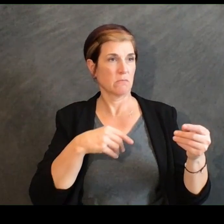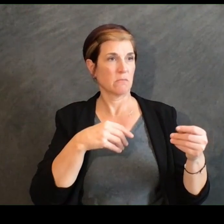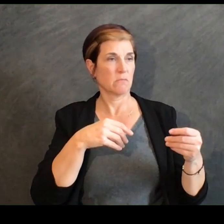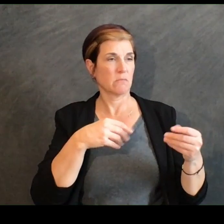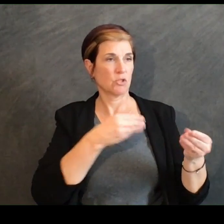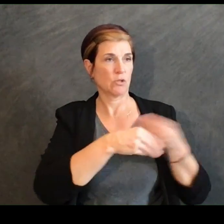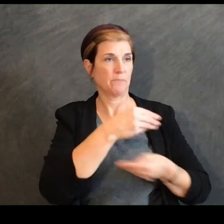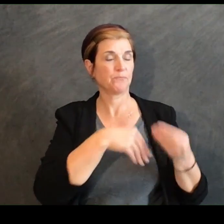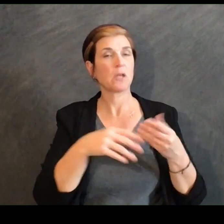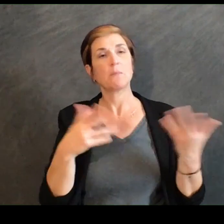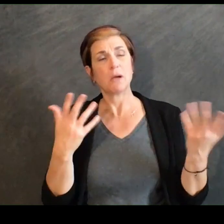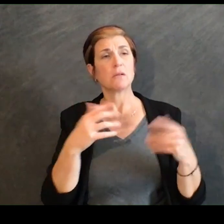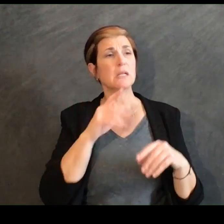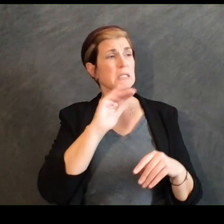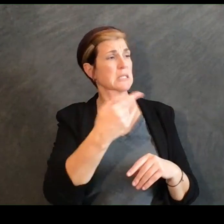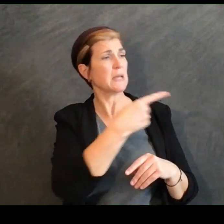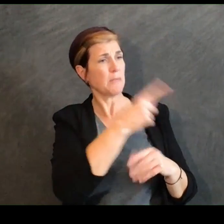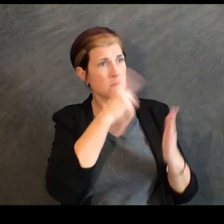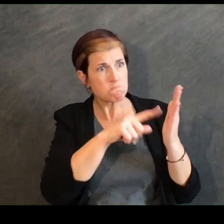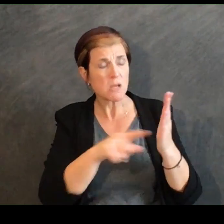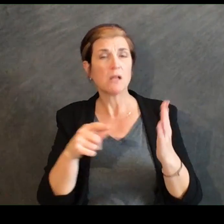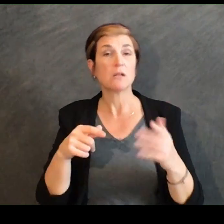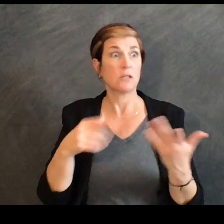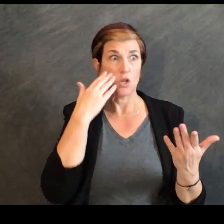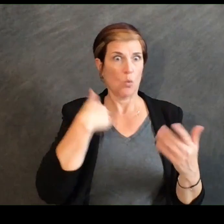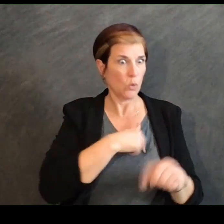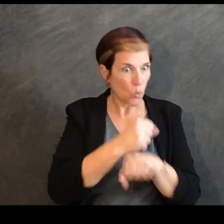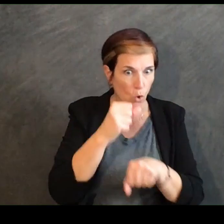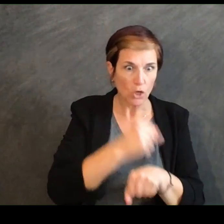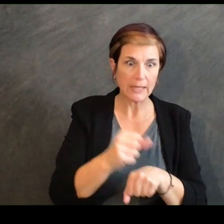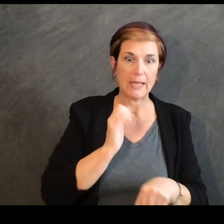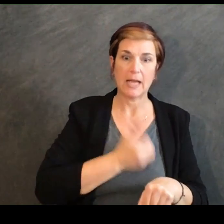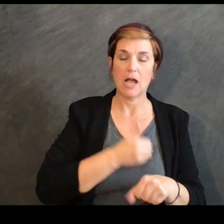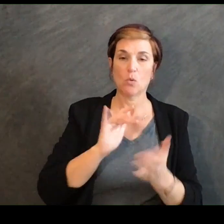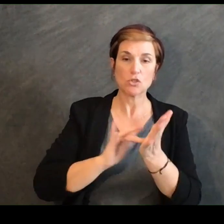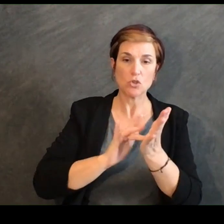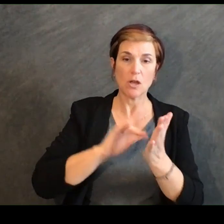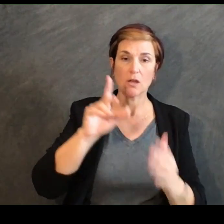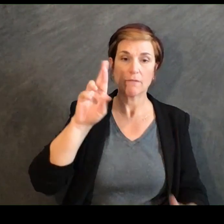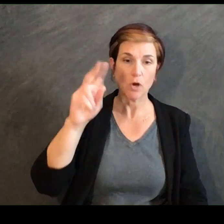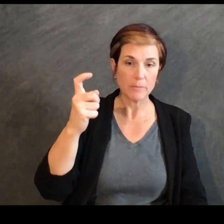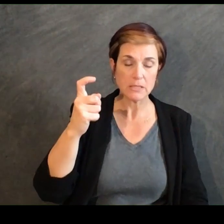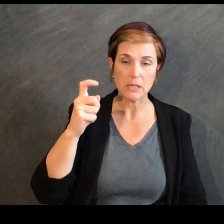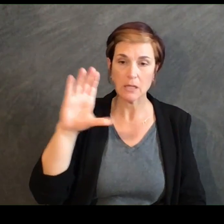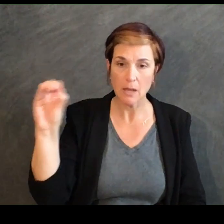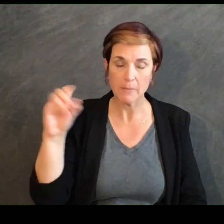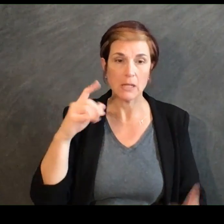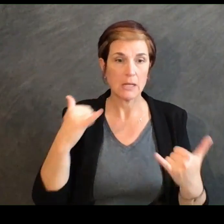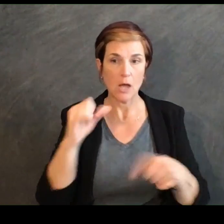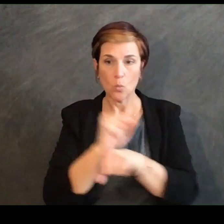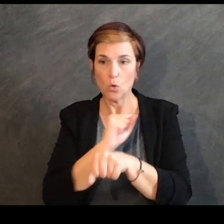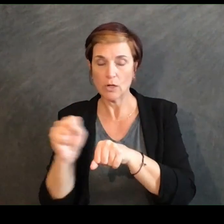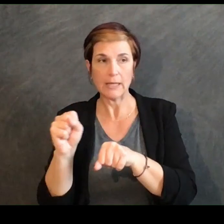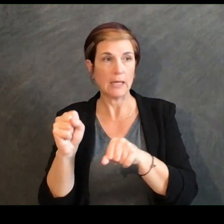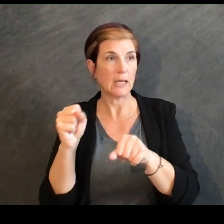bottom of things also we're working our drug companies our pharmaceutical companies are working very closely with China and with India as you know and